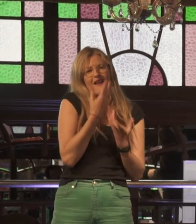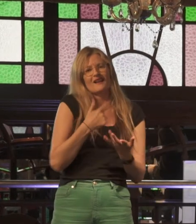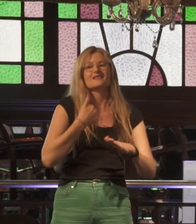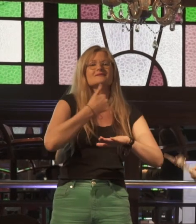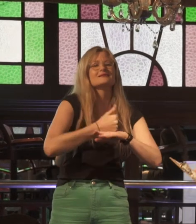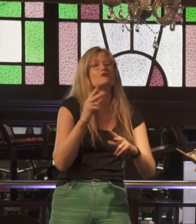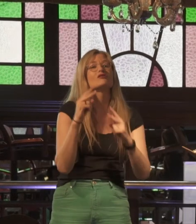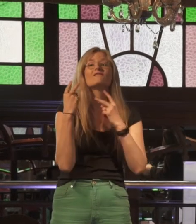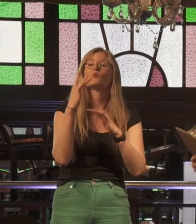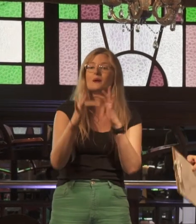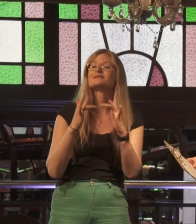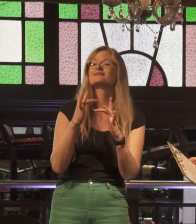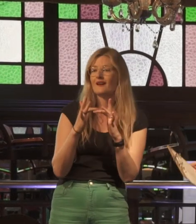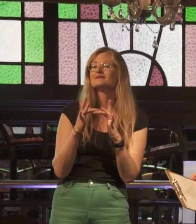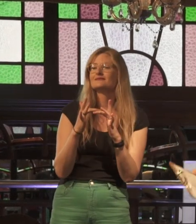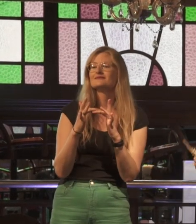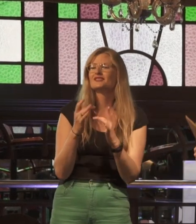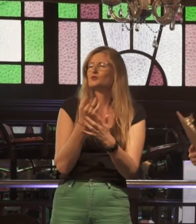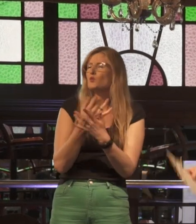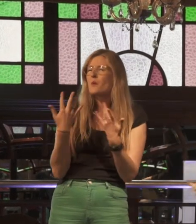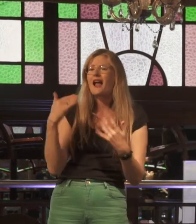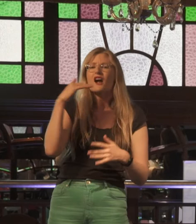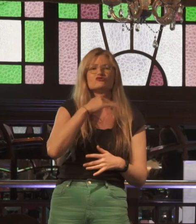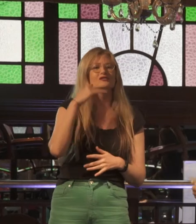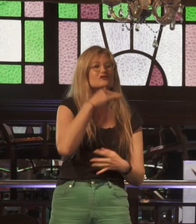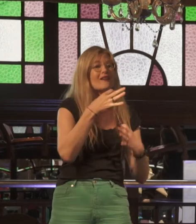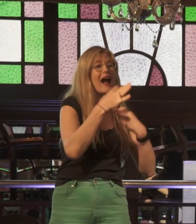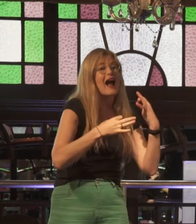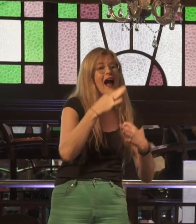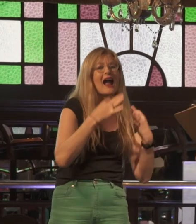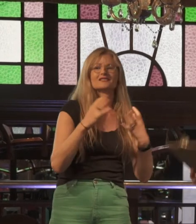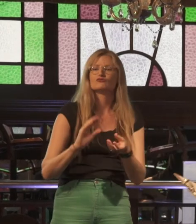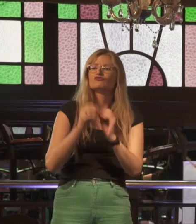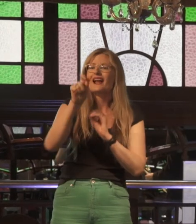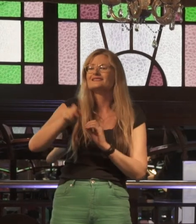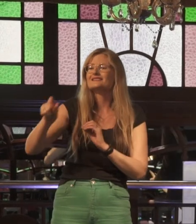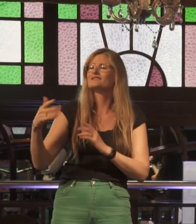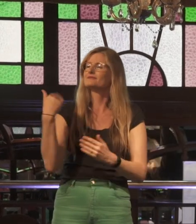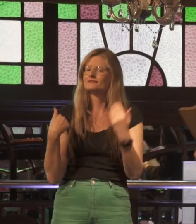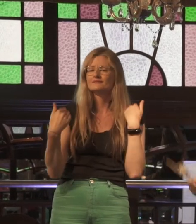and to find hundreds of acts and creatives getting in touch saying, "Thank you for setting this up.